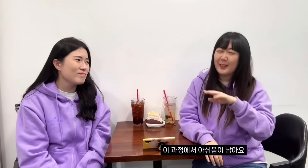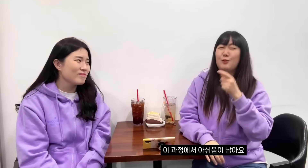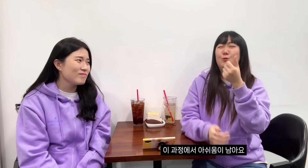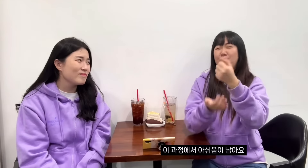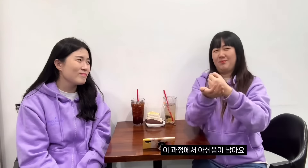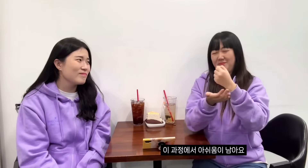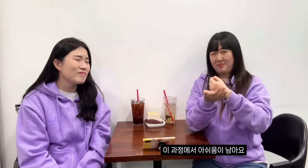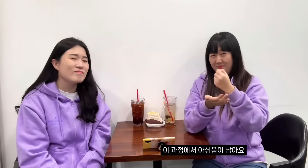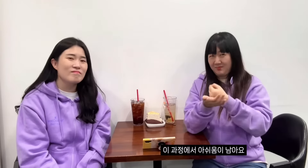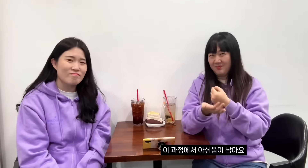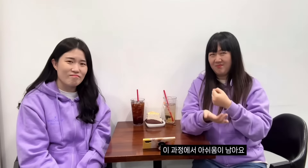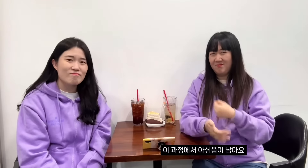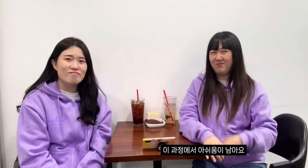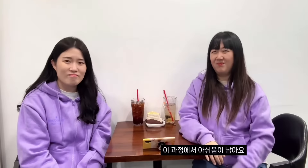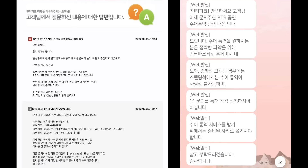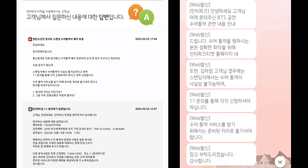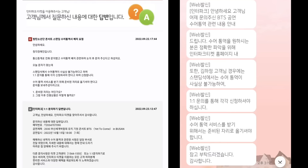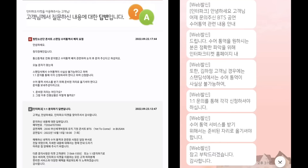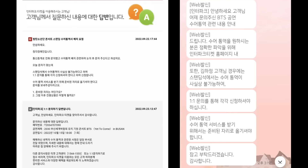I have regrets in this process